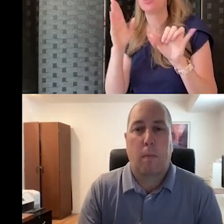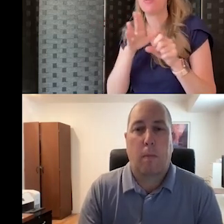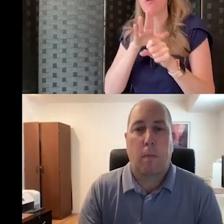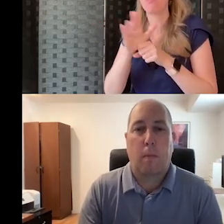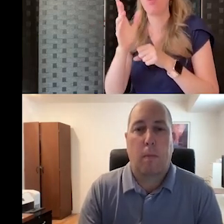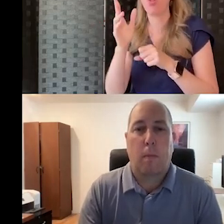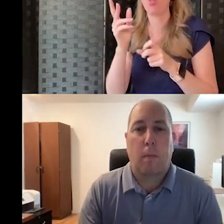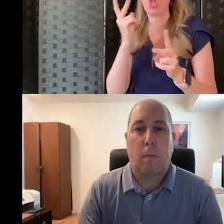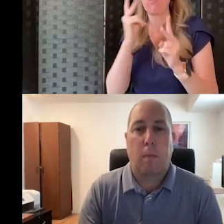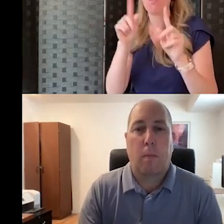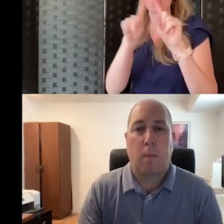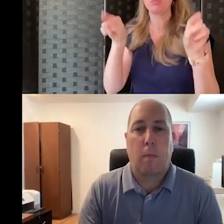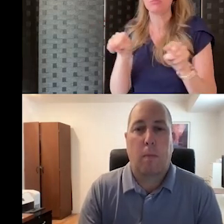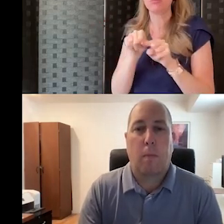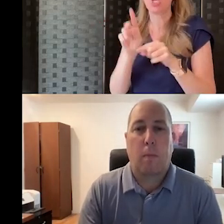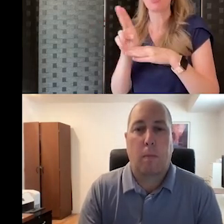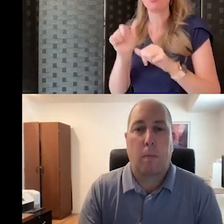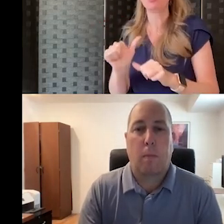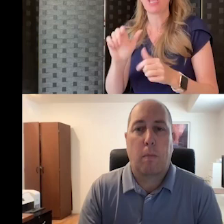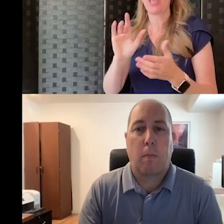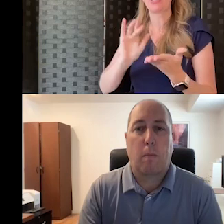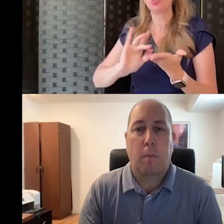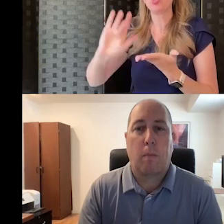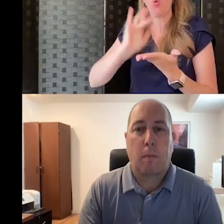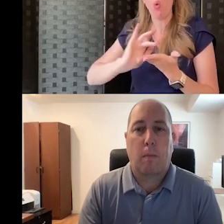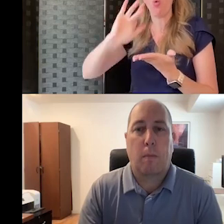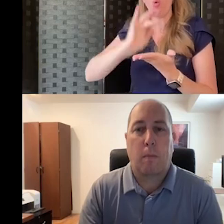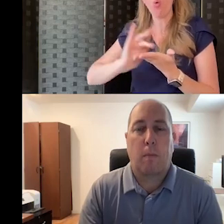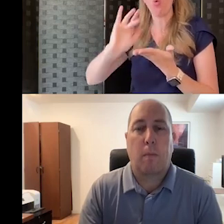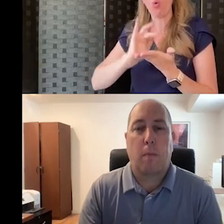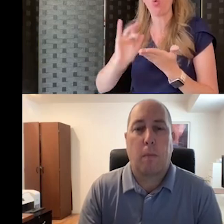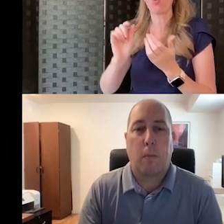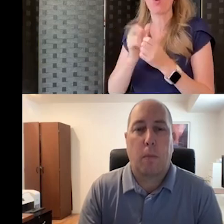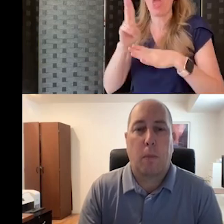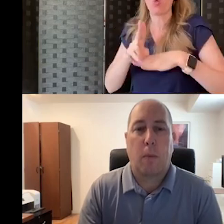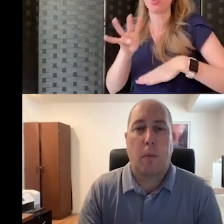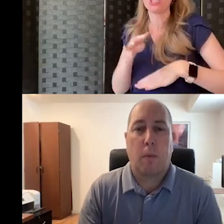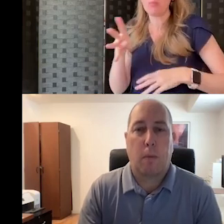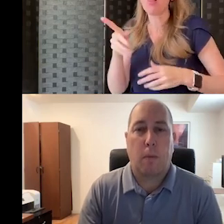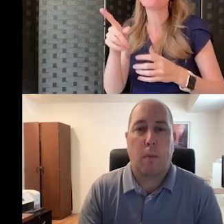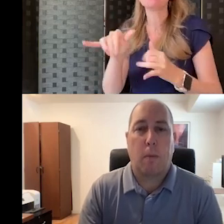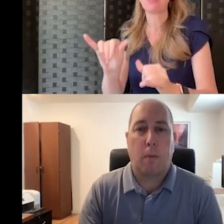and the user can still at least scroll the page around it. That still can be a usability issue.